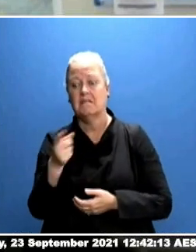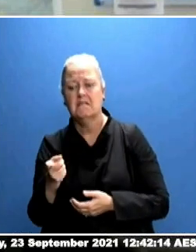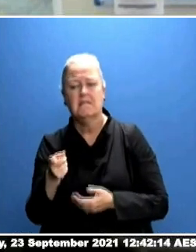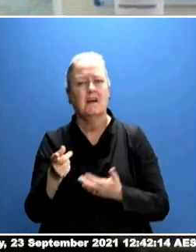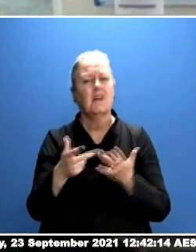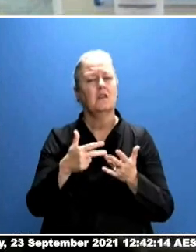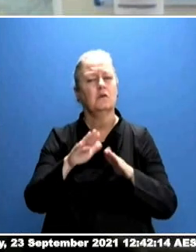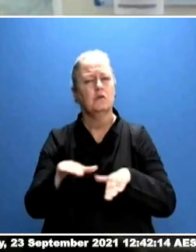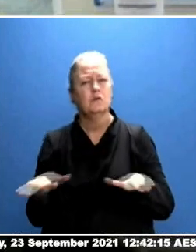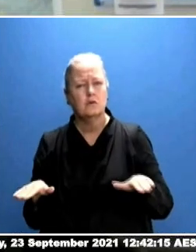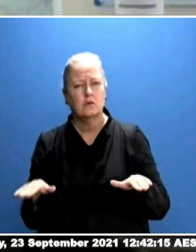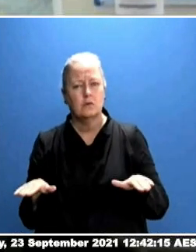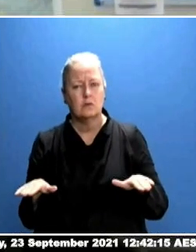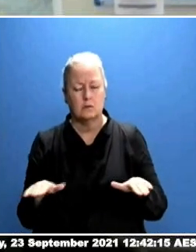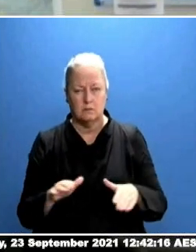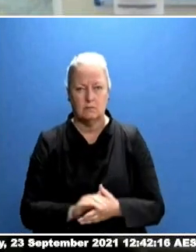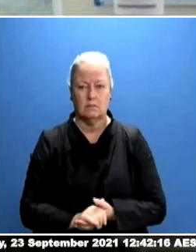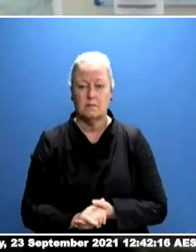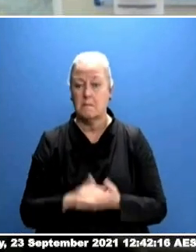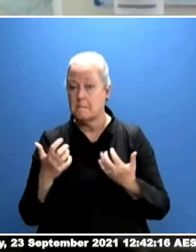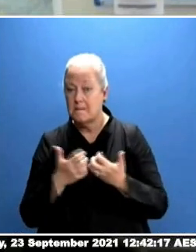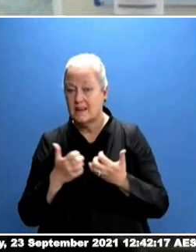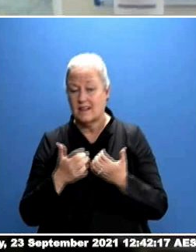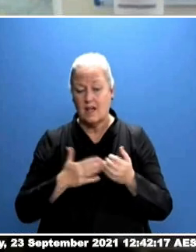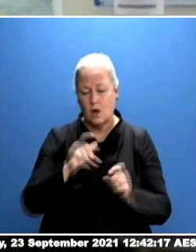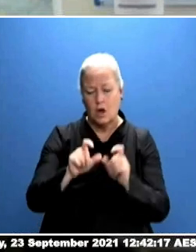the context of a lot of our clients, a lot of young Aboriginal people in the Northern